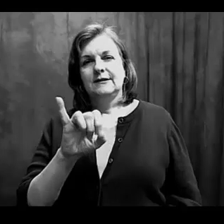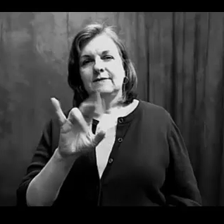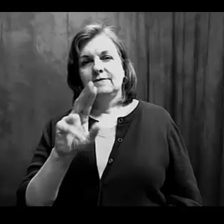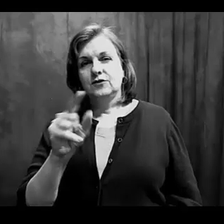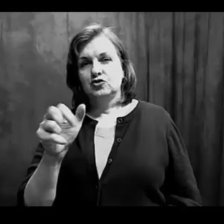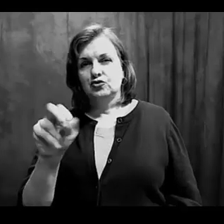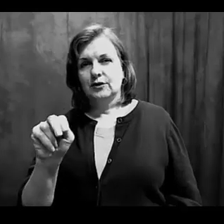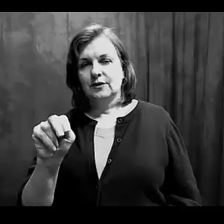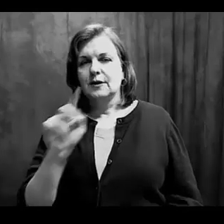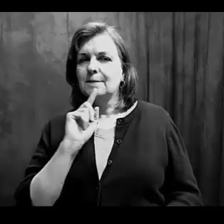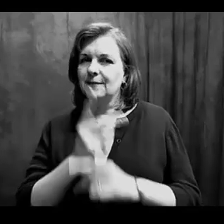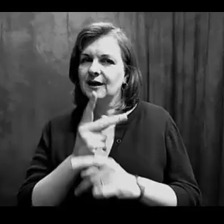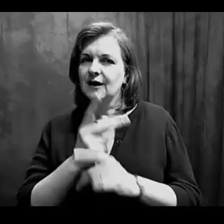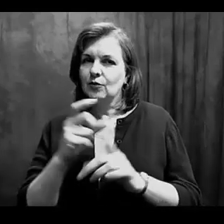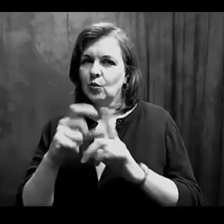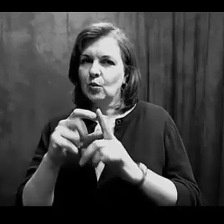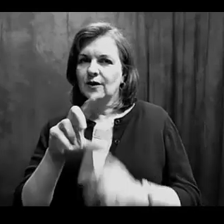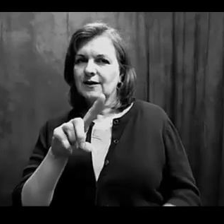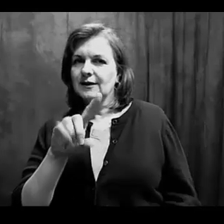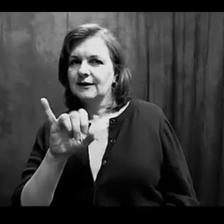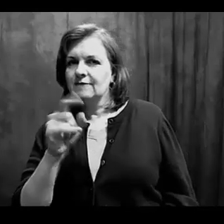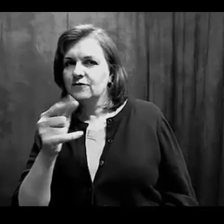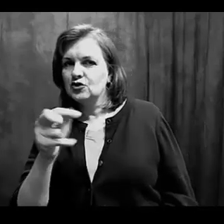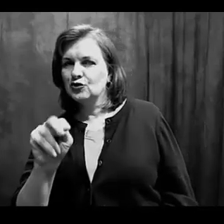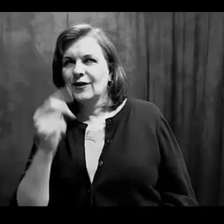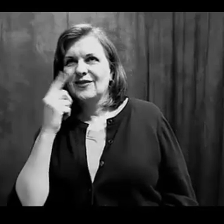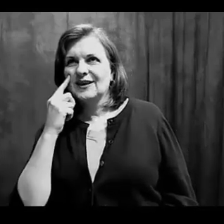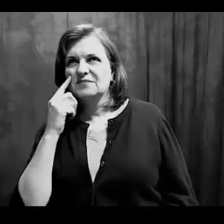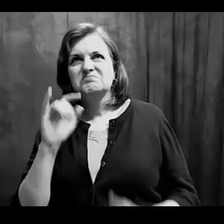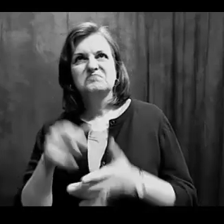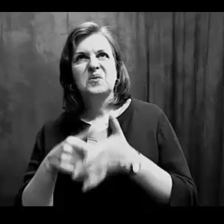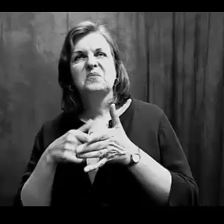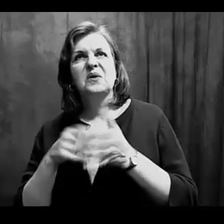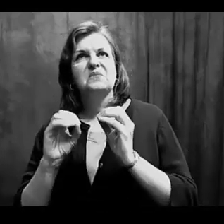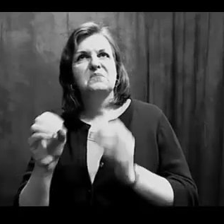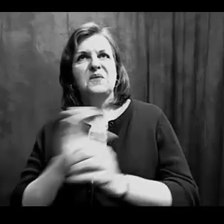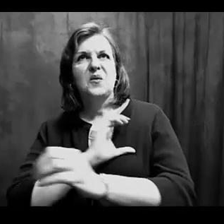always think about that is being passive and no energy